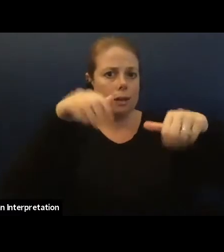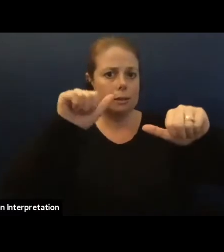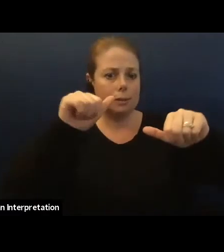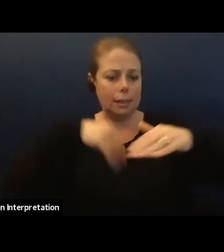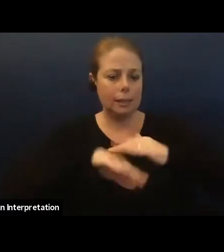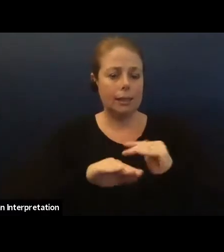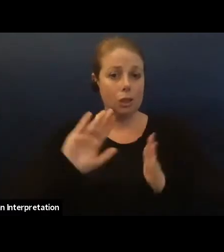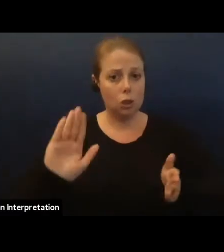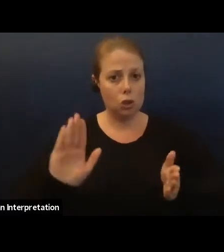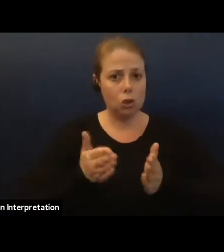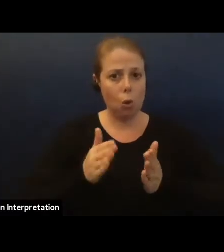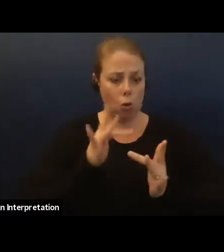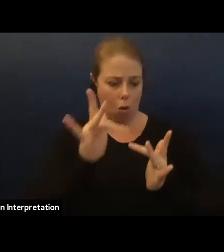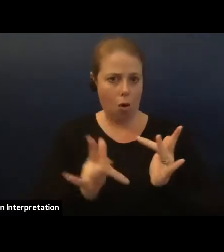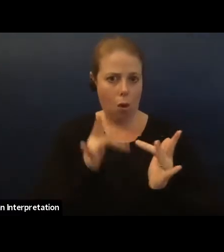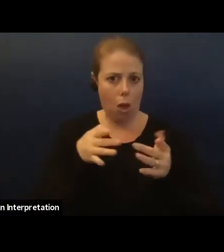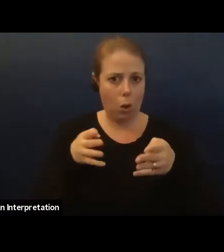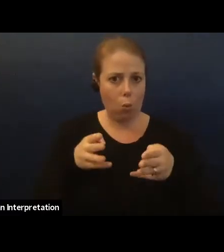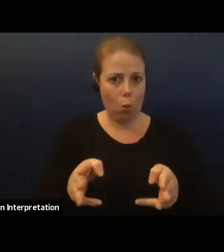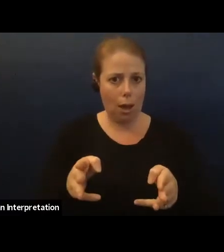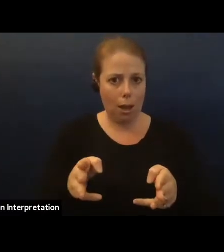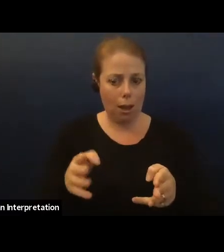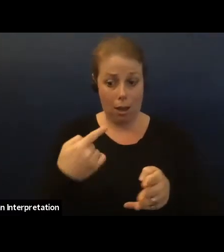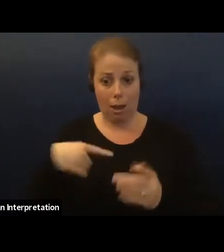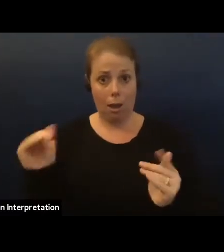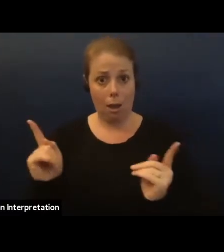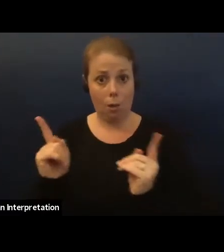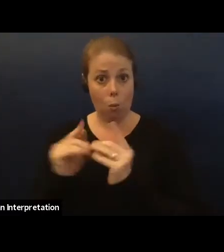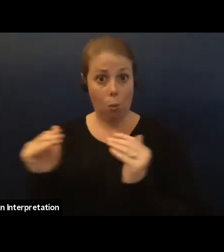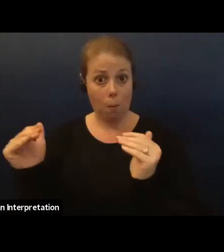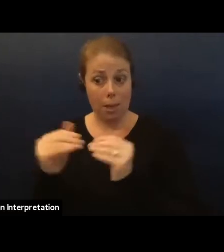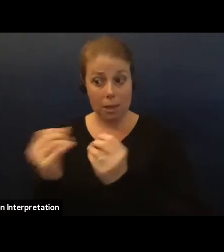had from our peers during that time has helped us to improve the way that we do this